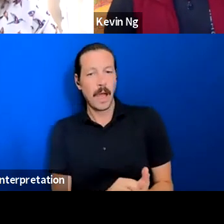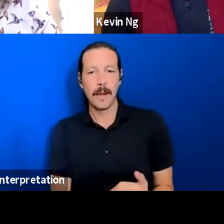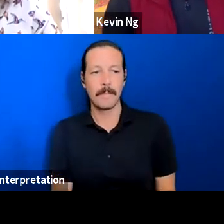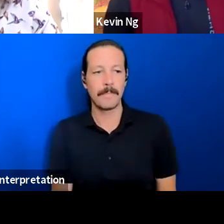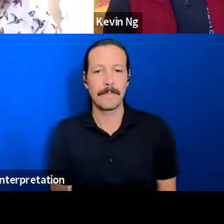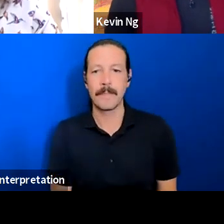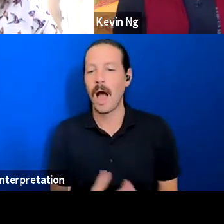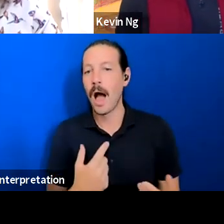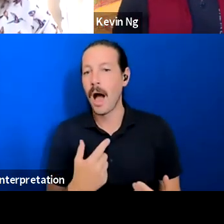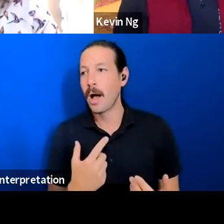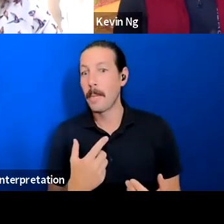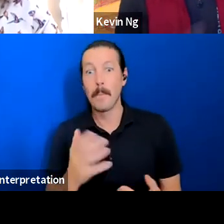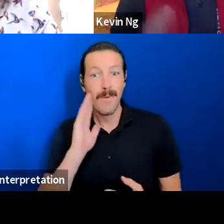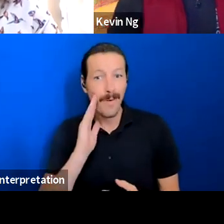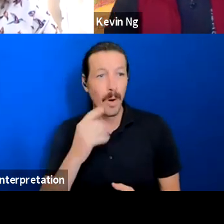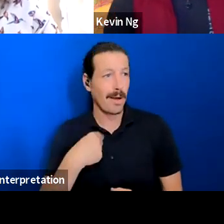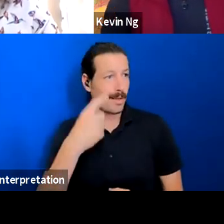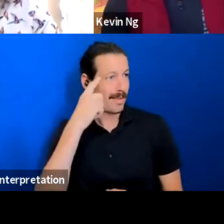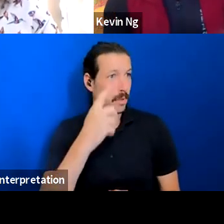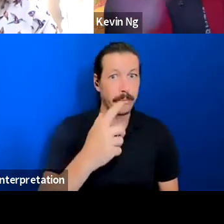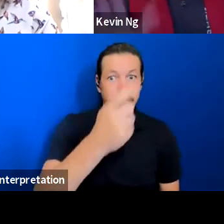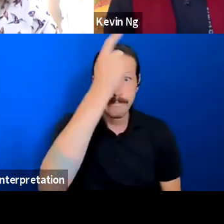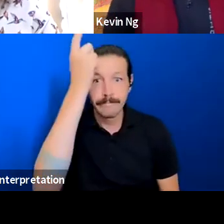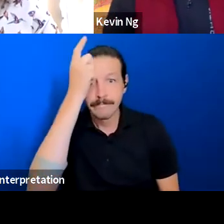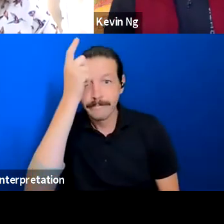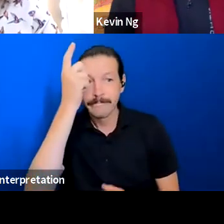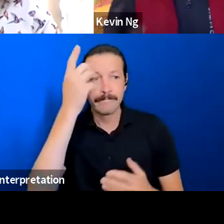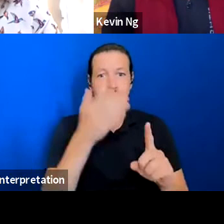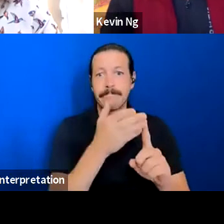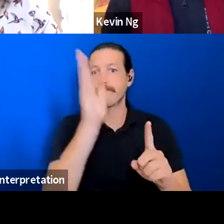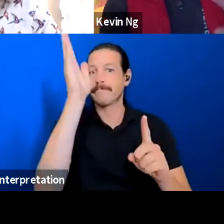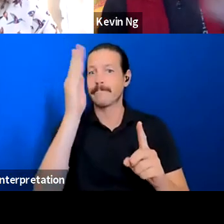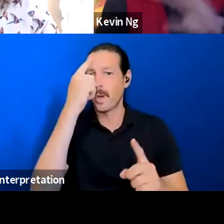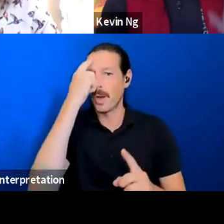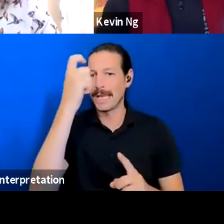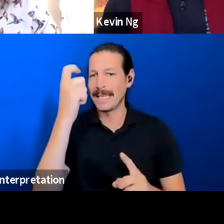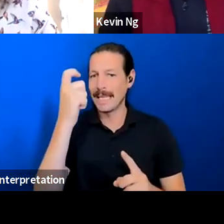shooting in the dark or just completely off the chart compared to everyone else. Yeah. >>KEVIN: